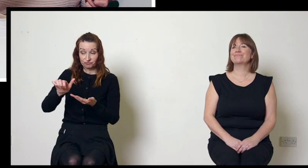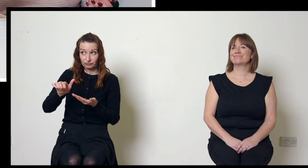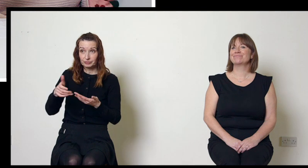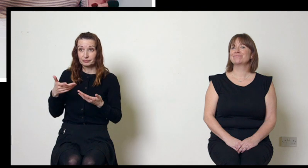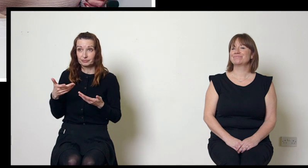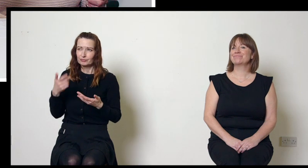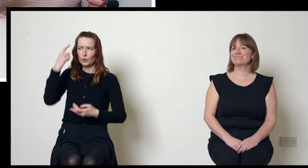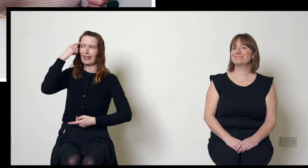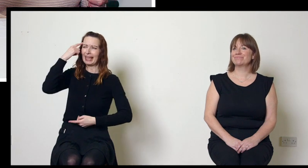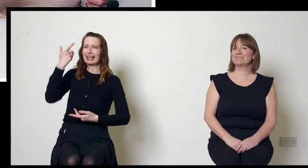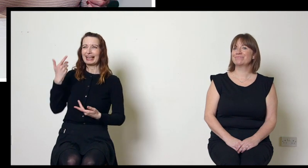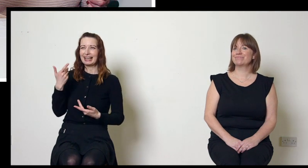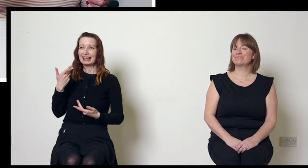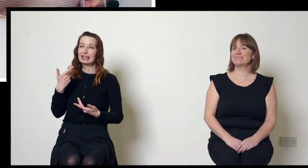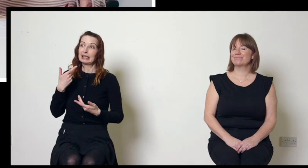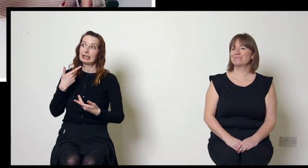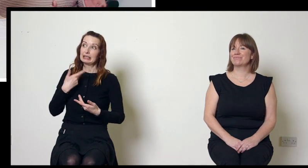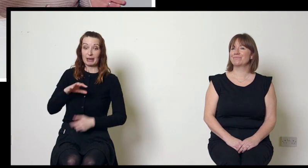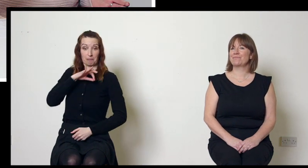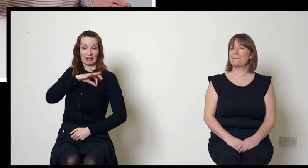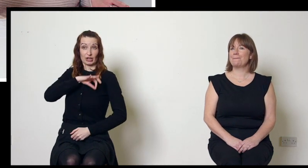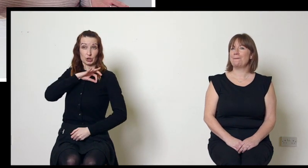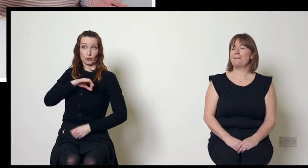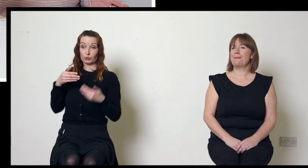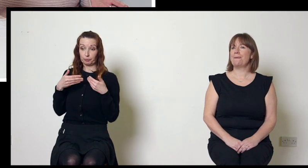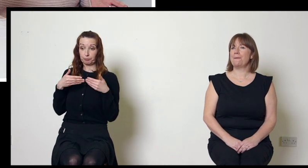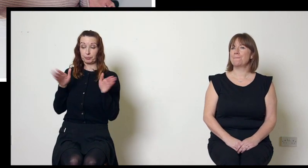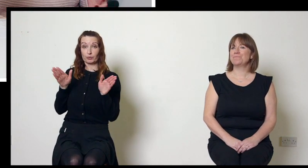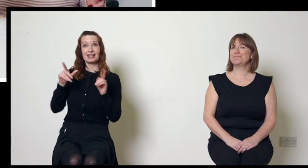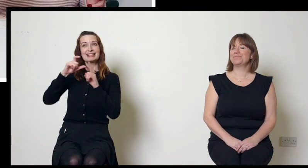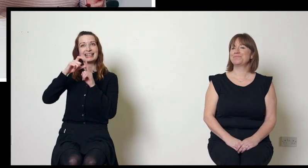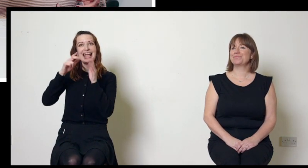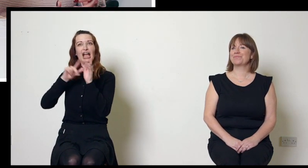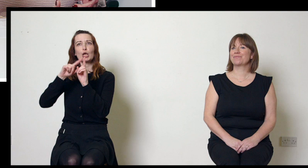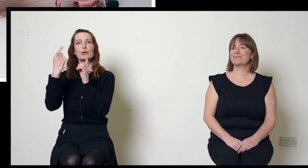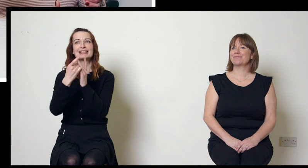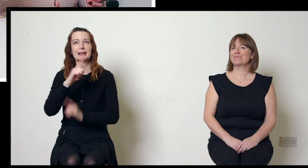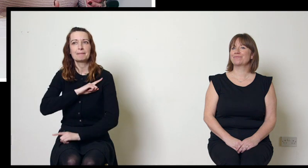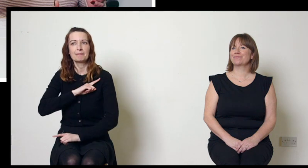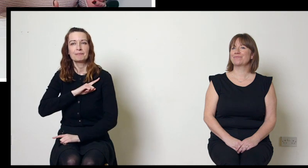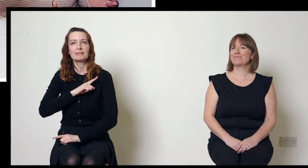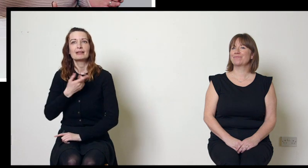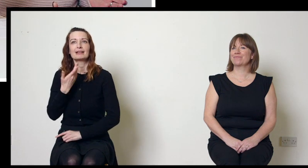Do you think it's been advantageous to open ourselves up to the DDN community because we now have, am I my right